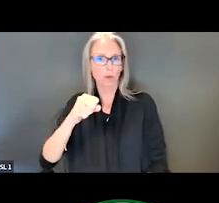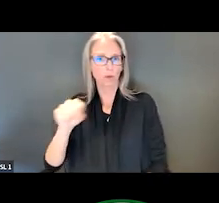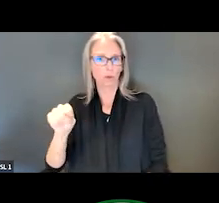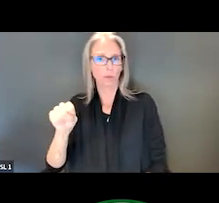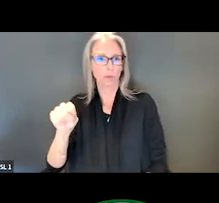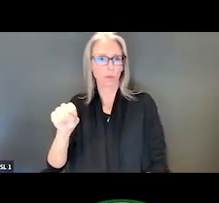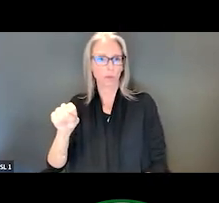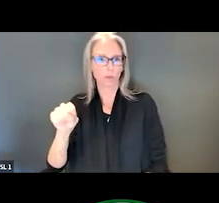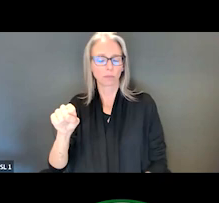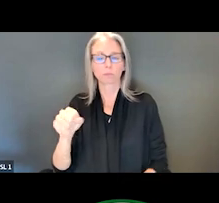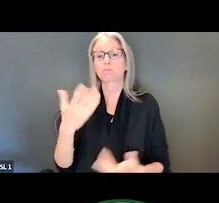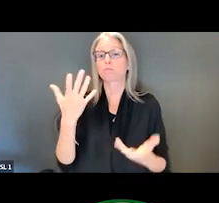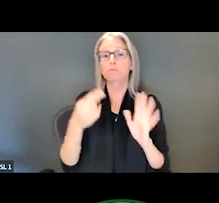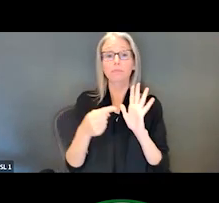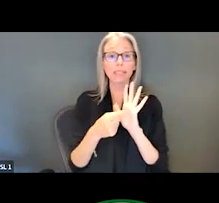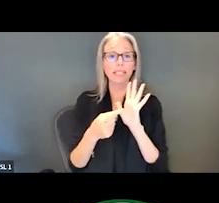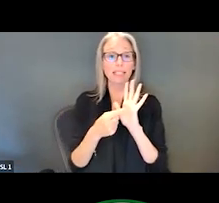trust that people can have in that part.